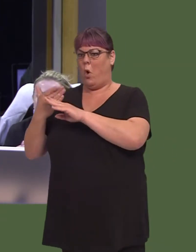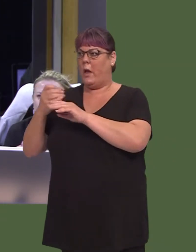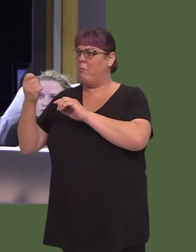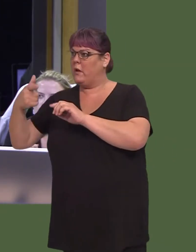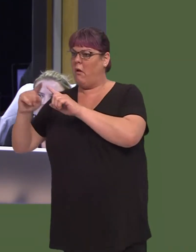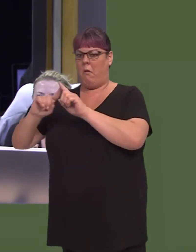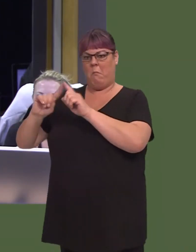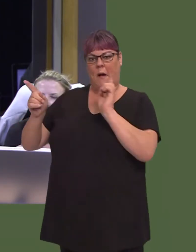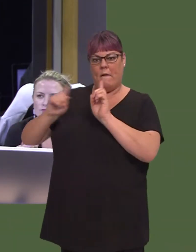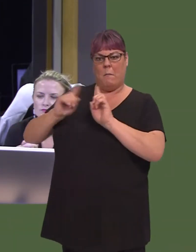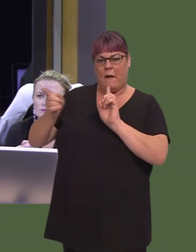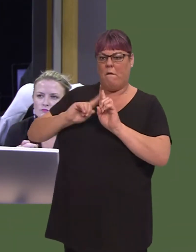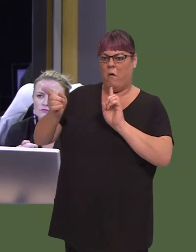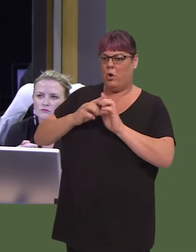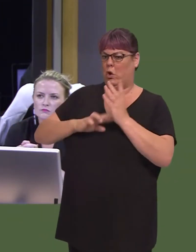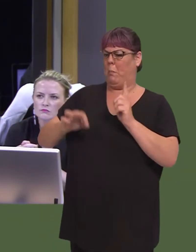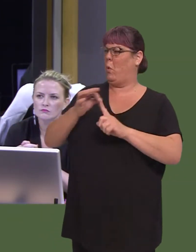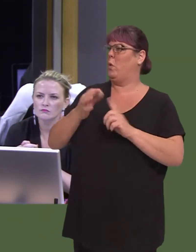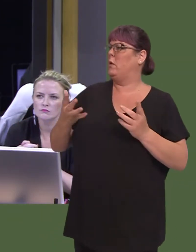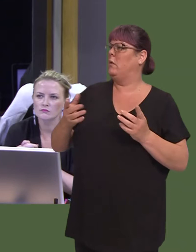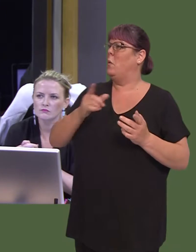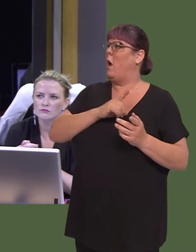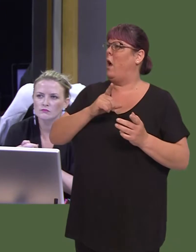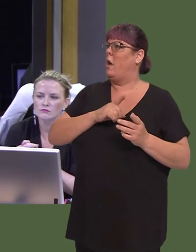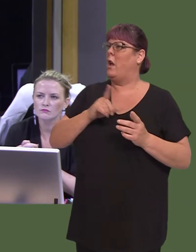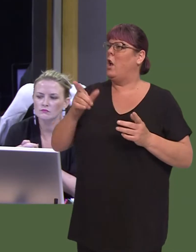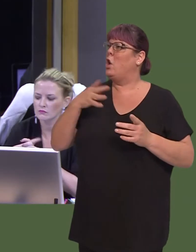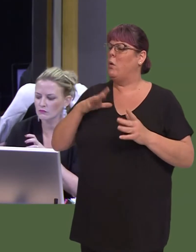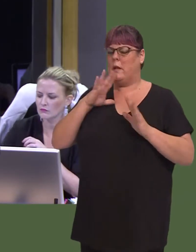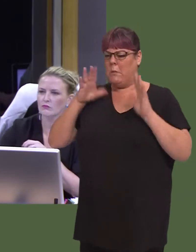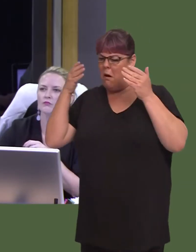I'd want to see is a development creating unacceptable levels off traffic, mainly because